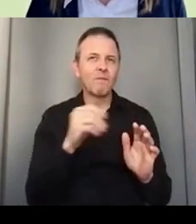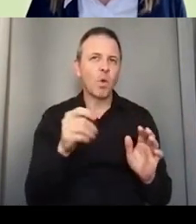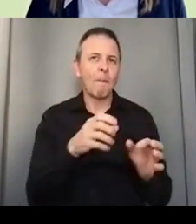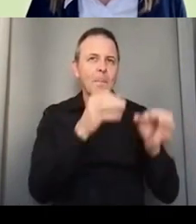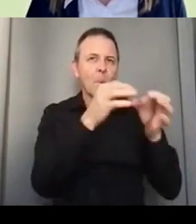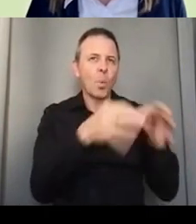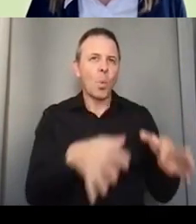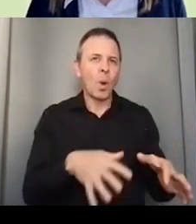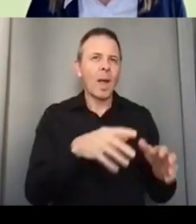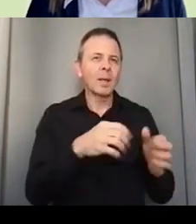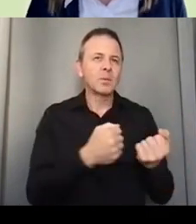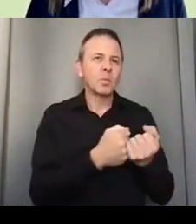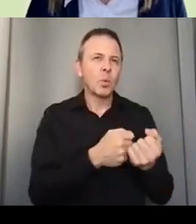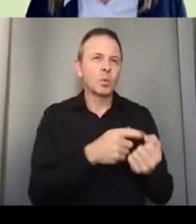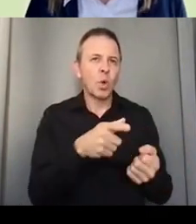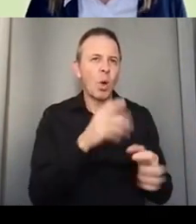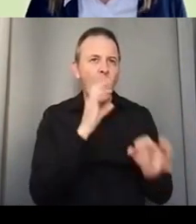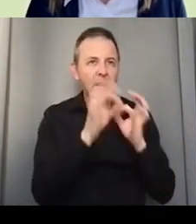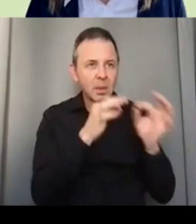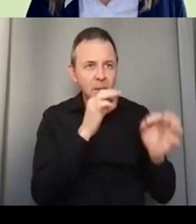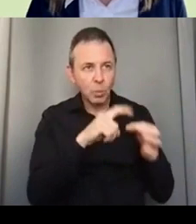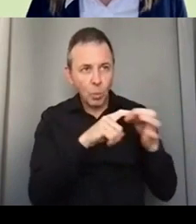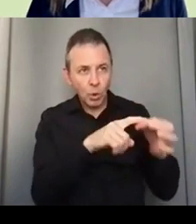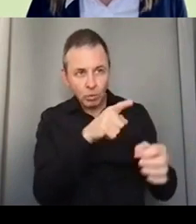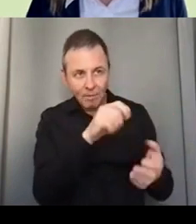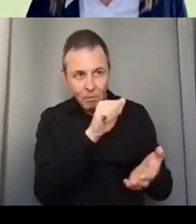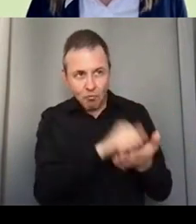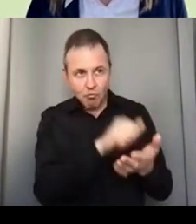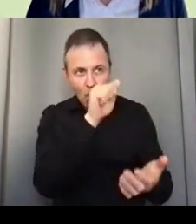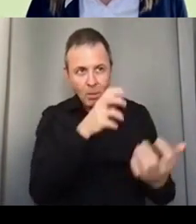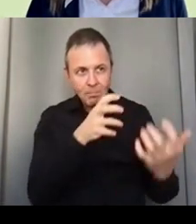yeah ask questions find out about whether they're the right fit nice one